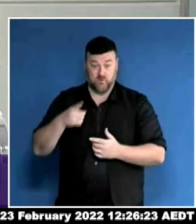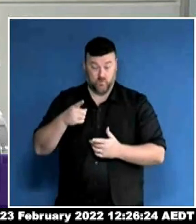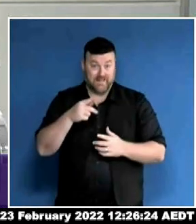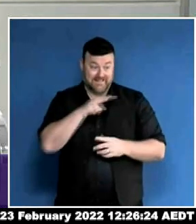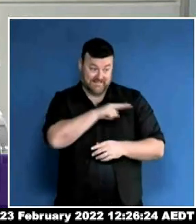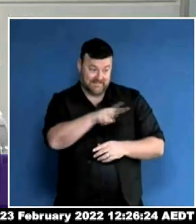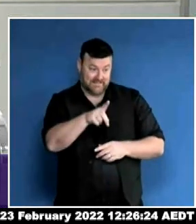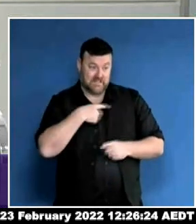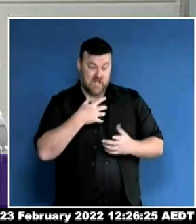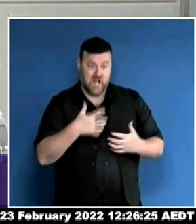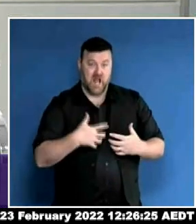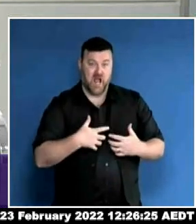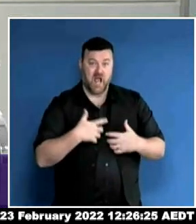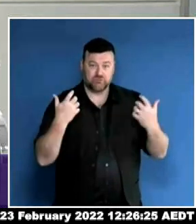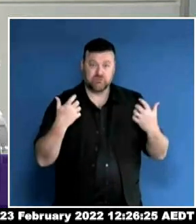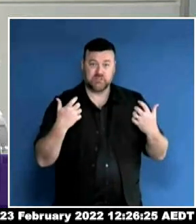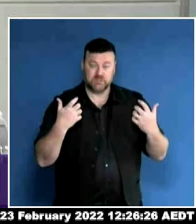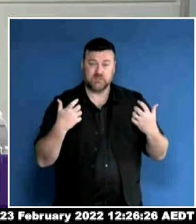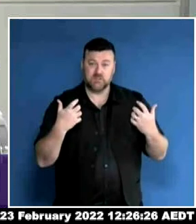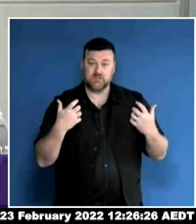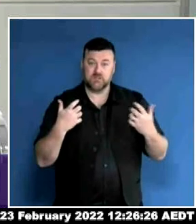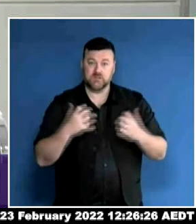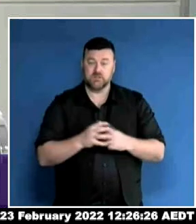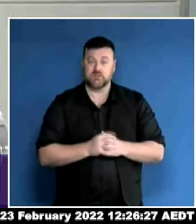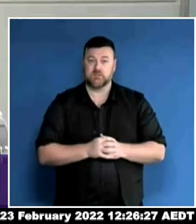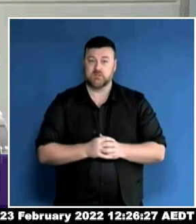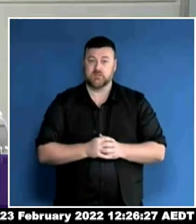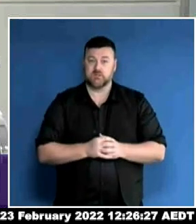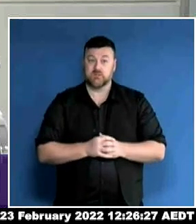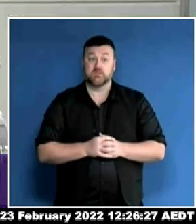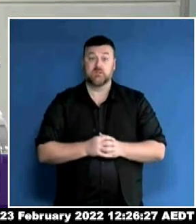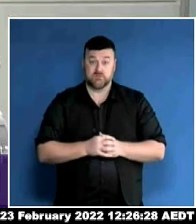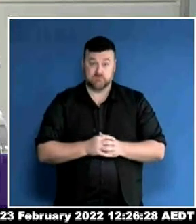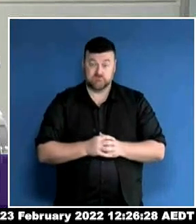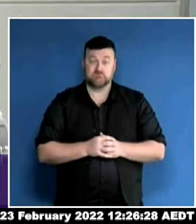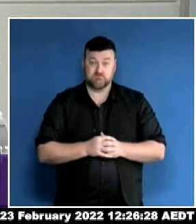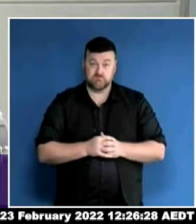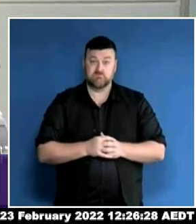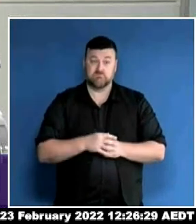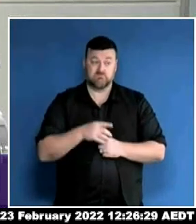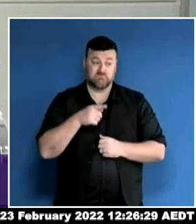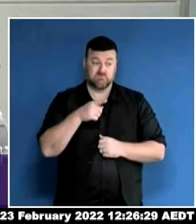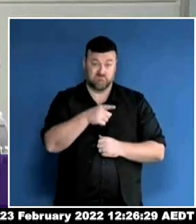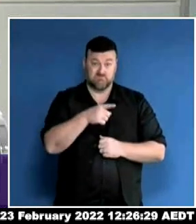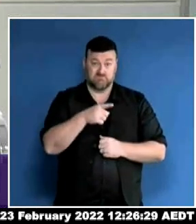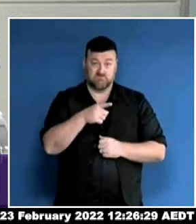We see over-education, people finding that if they just keep - maybe if they just stay in the education system long enough it will help them get a job.